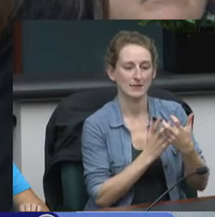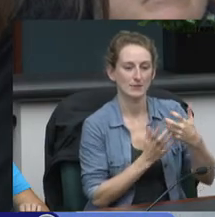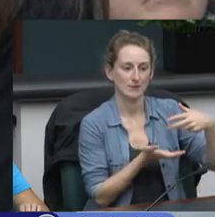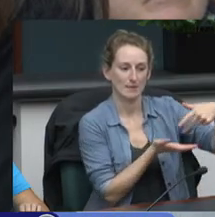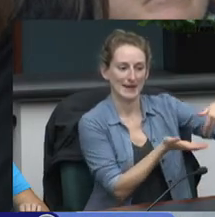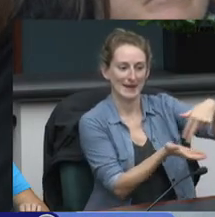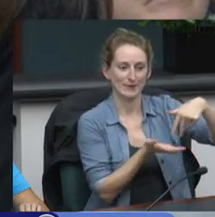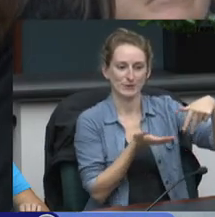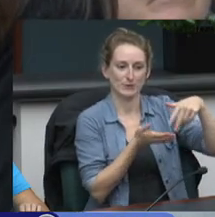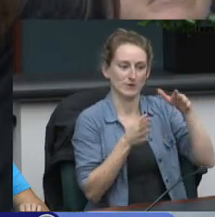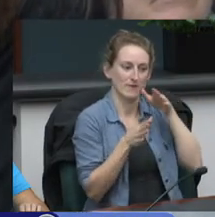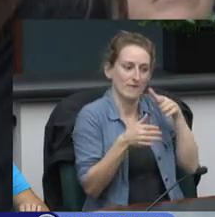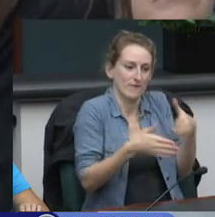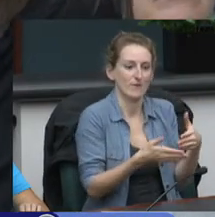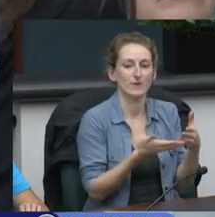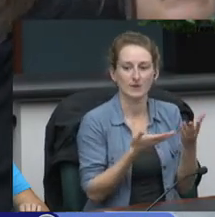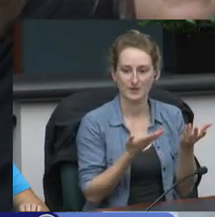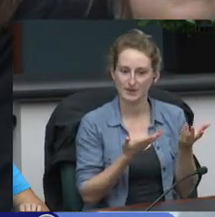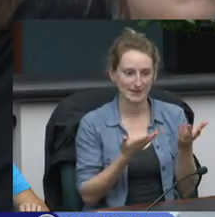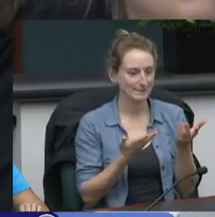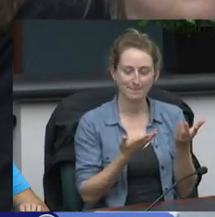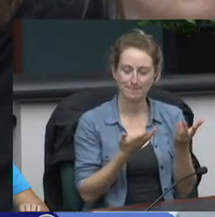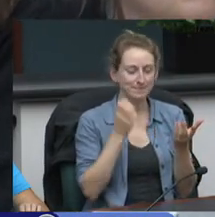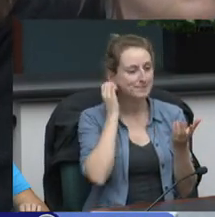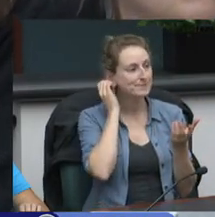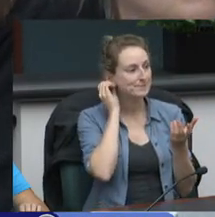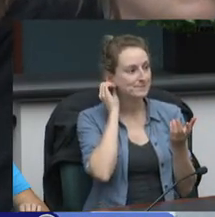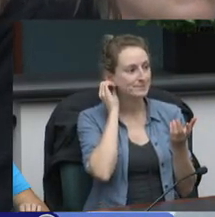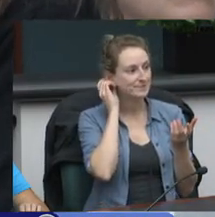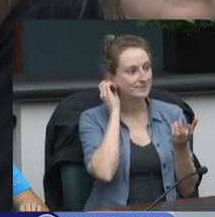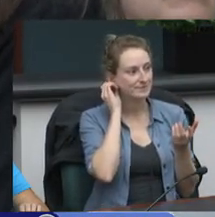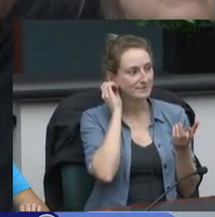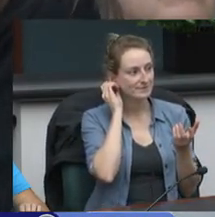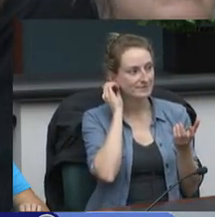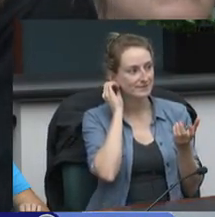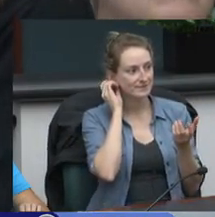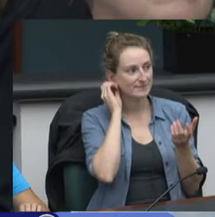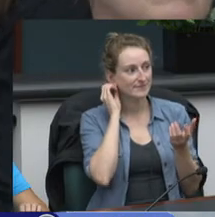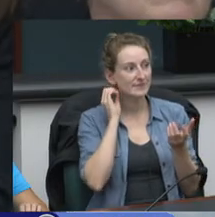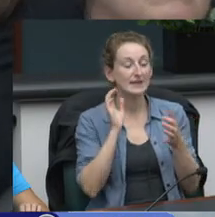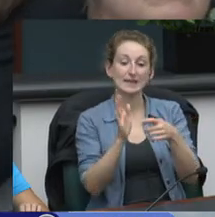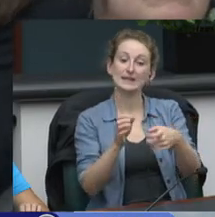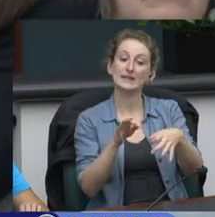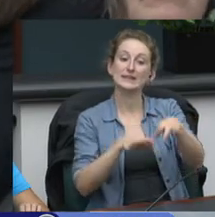provide a public parking and carefully located municipal garages and Lots which